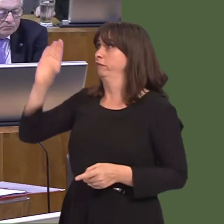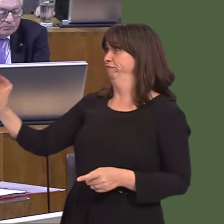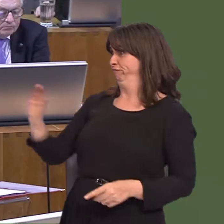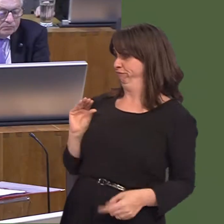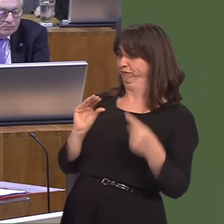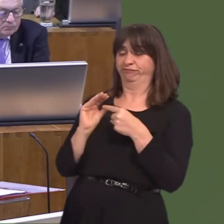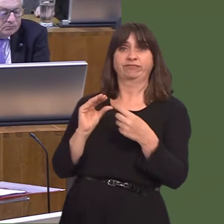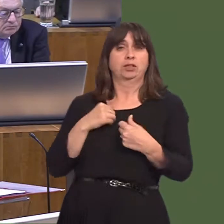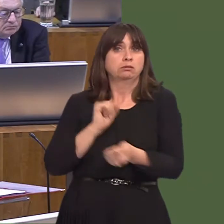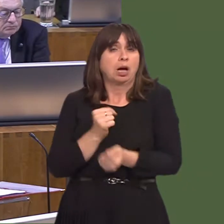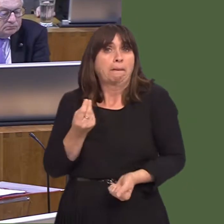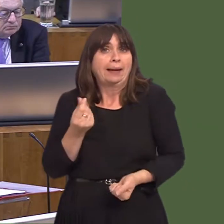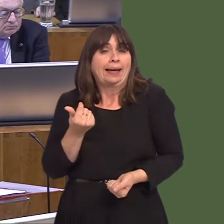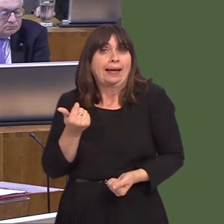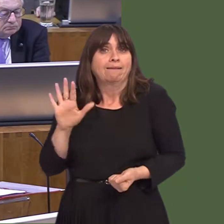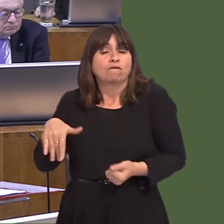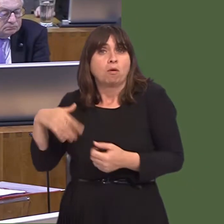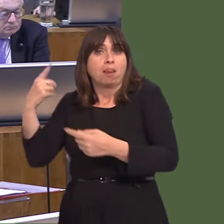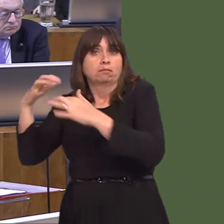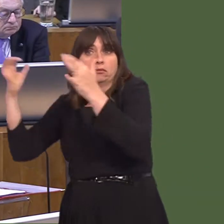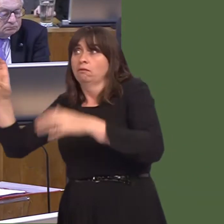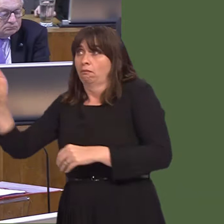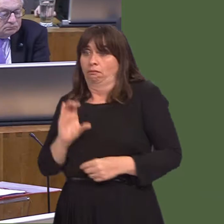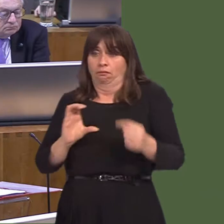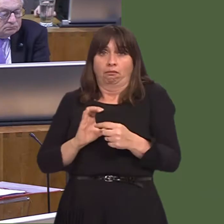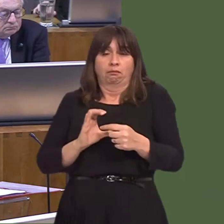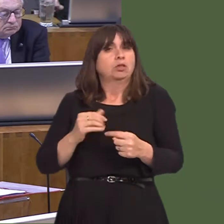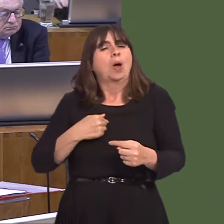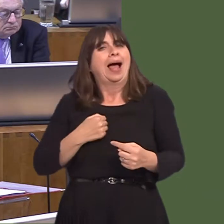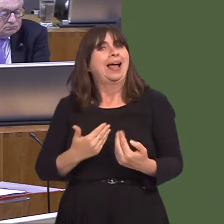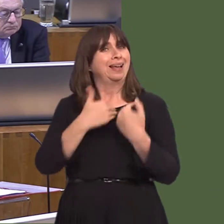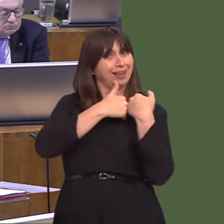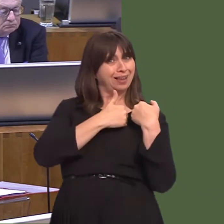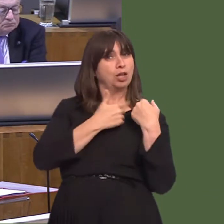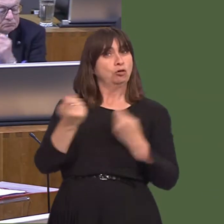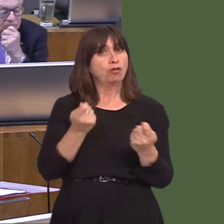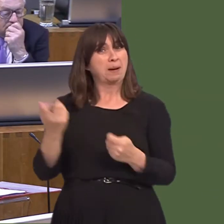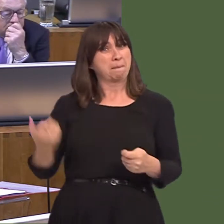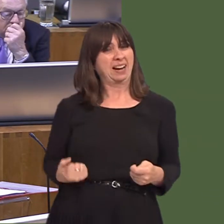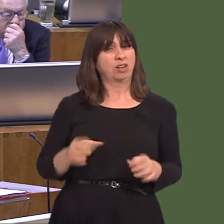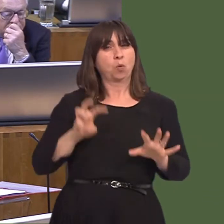So, I've always been very, very reluctant to take on board the administration of something when I think it's a trap set by the UK Government.